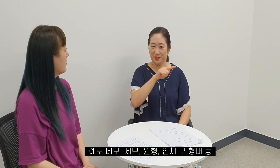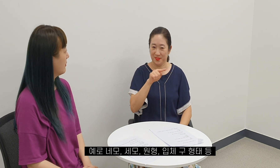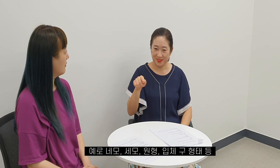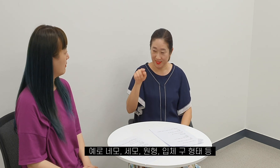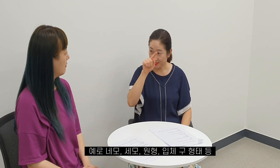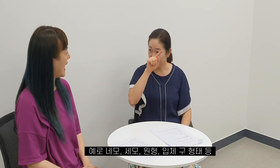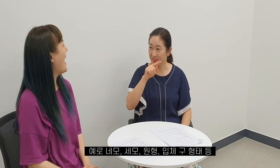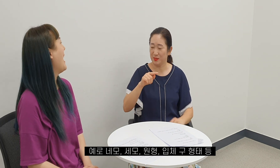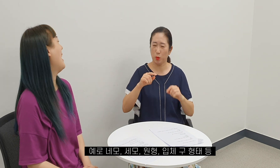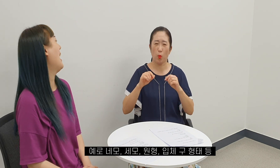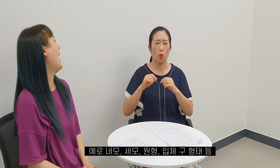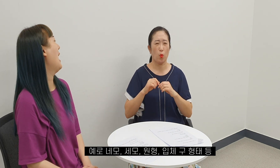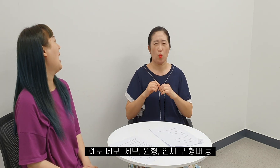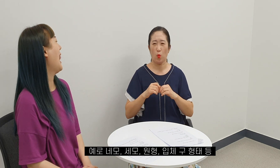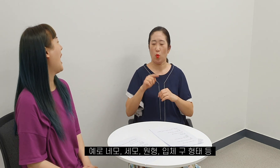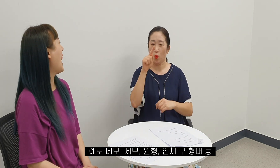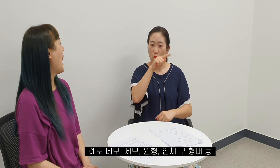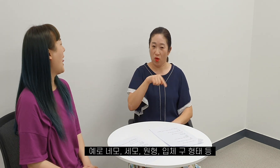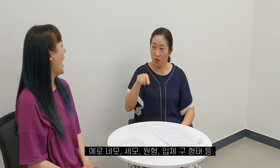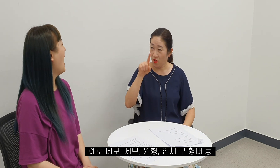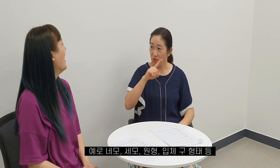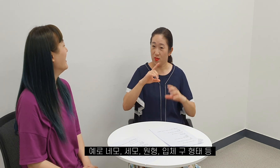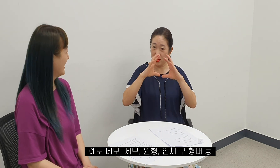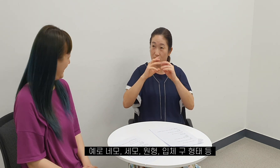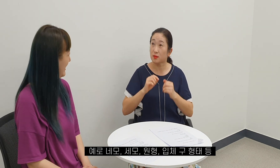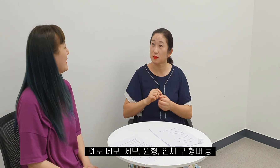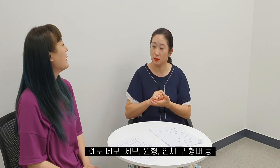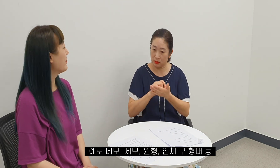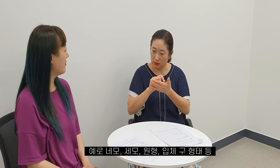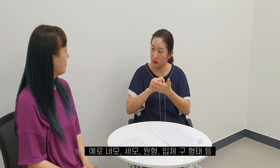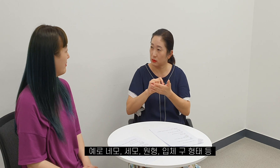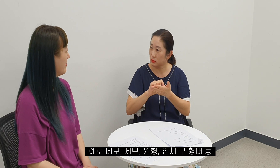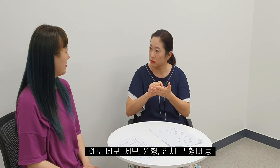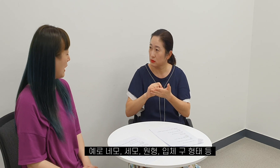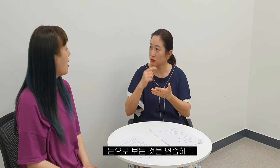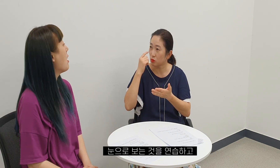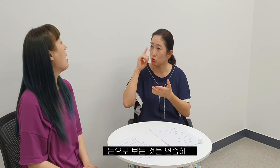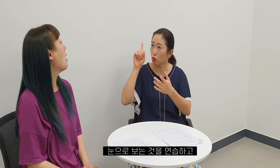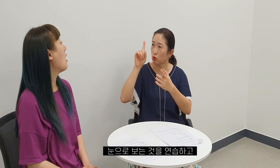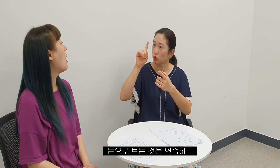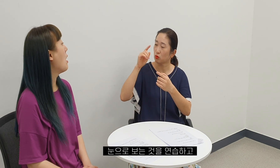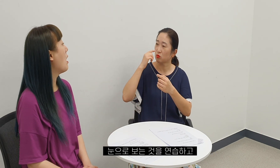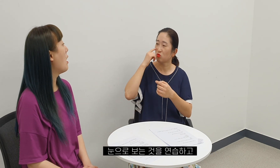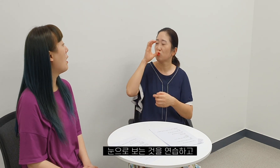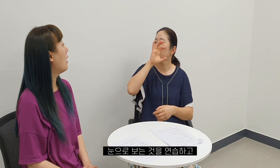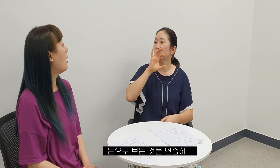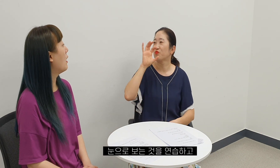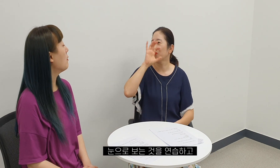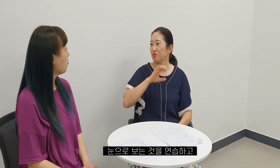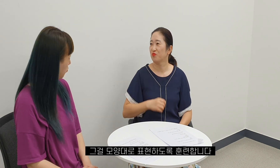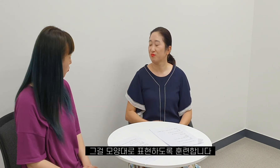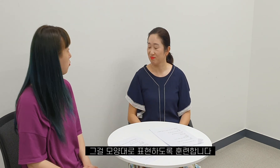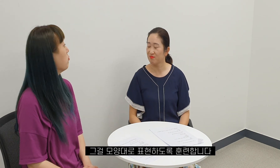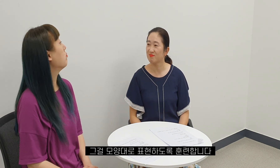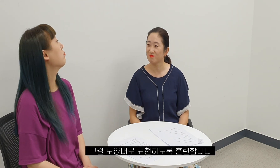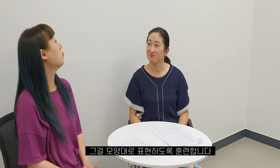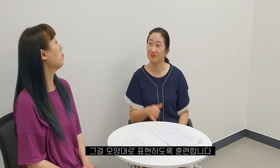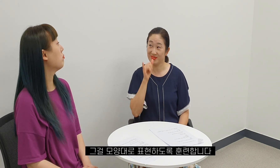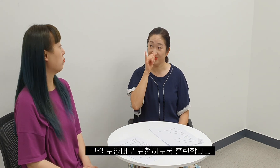triangles, circles, and three-dimensional spheres, and we train to express them in shapes.